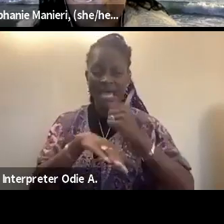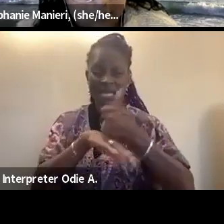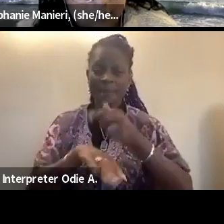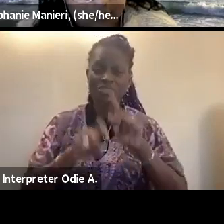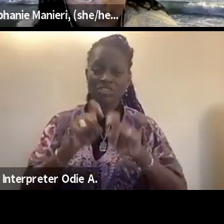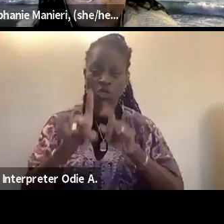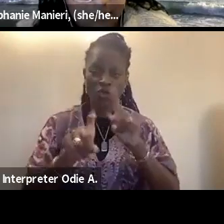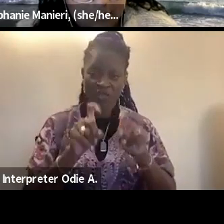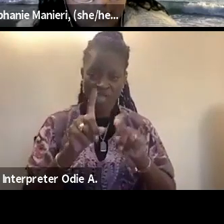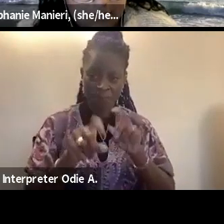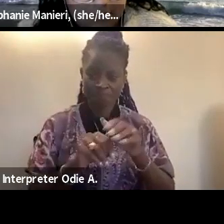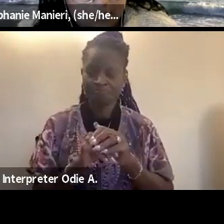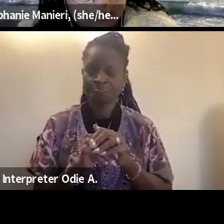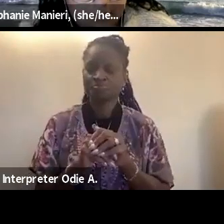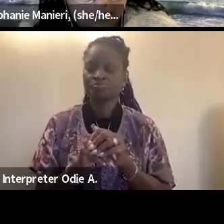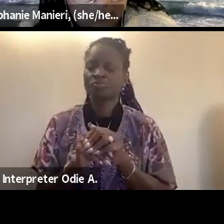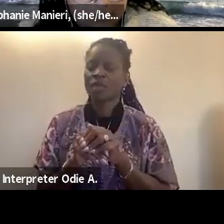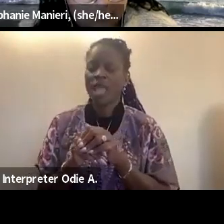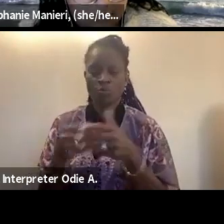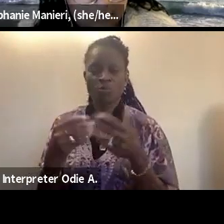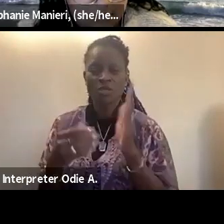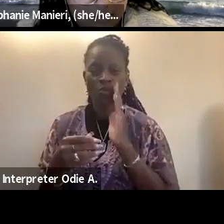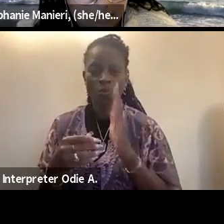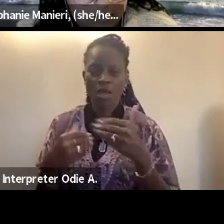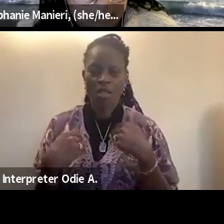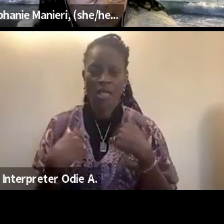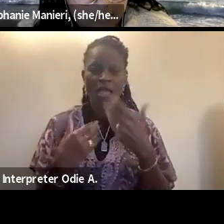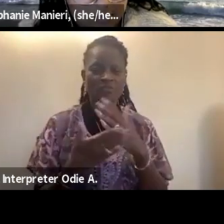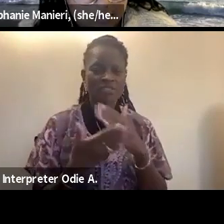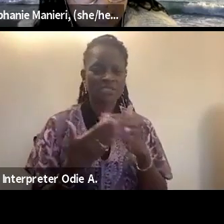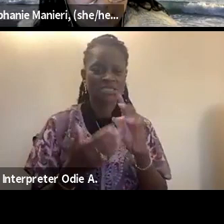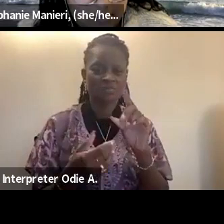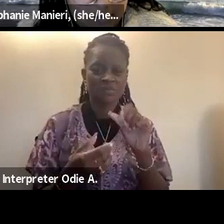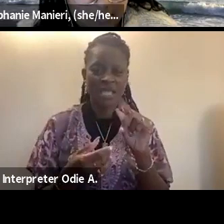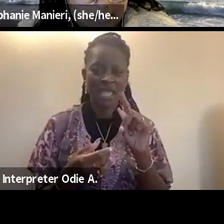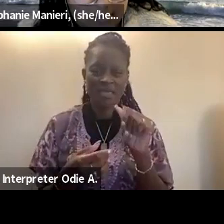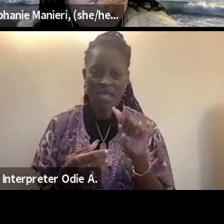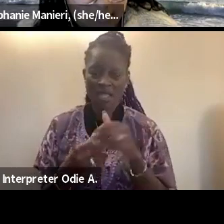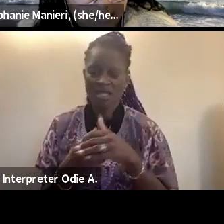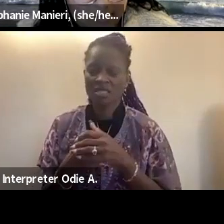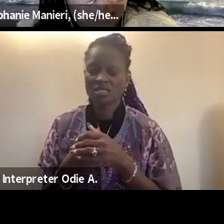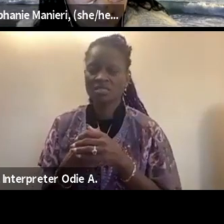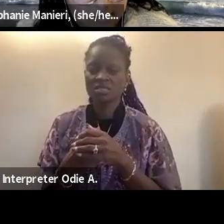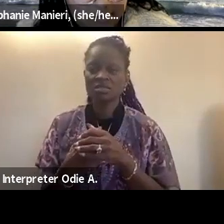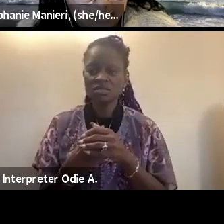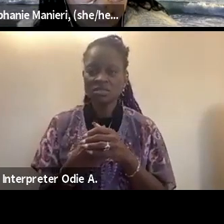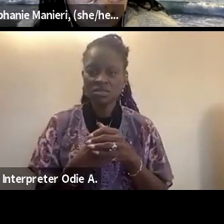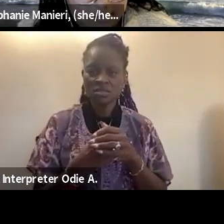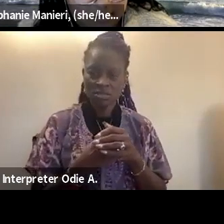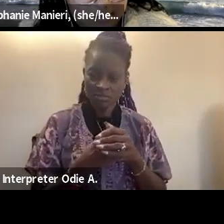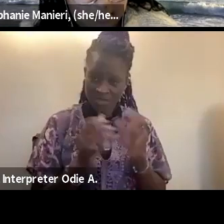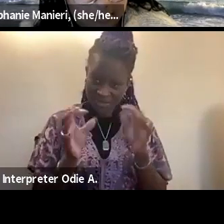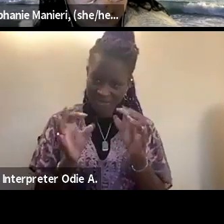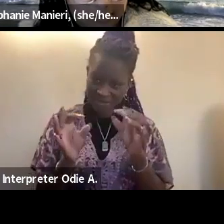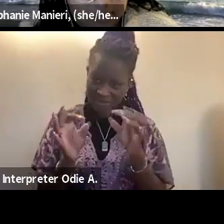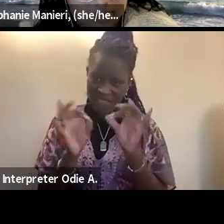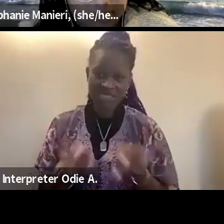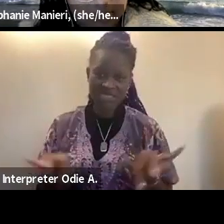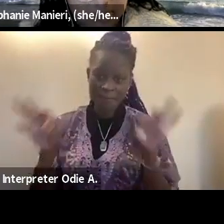verification order was very important for this.